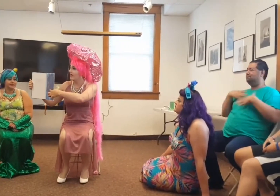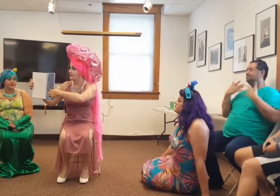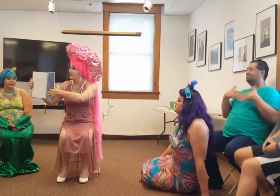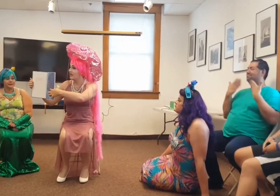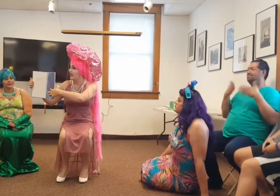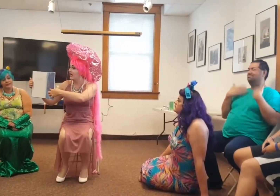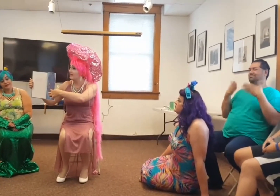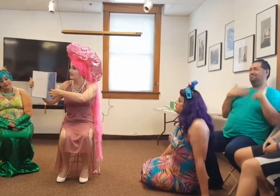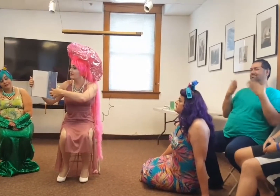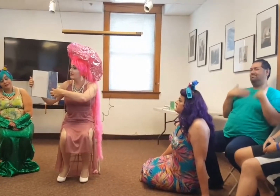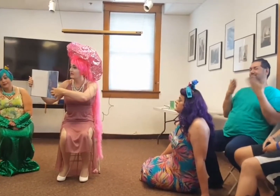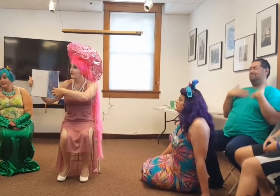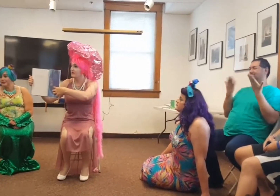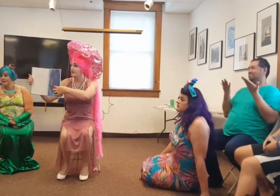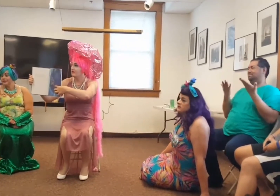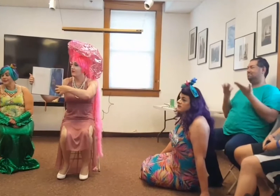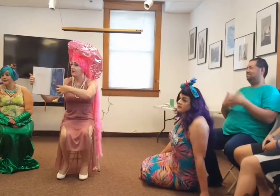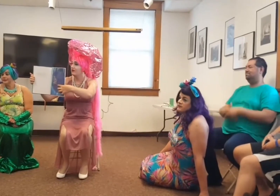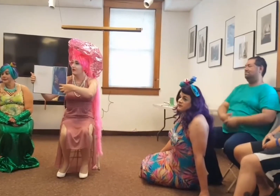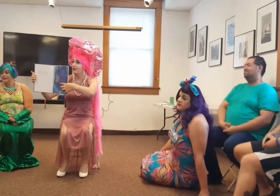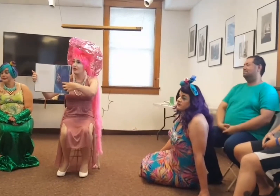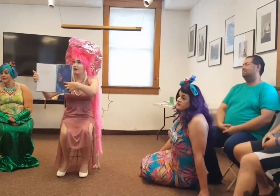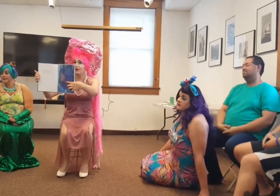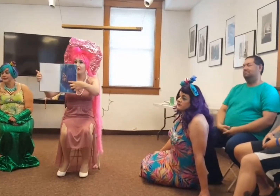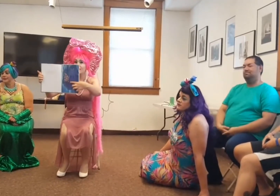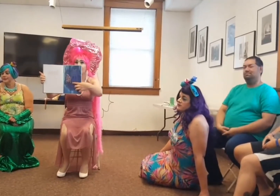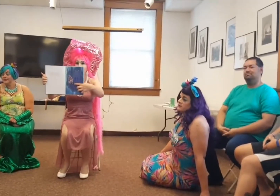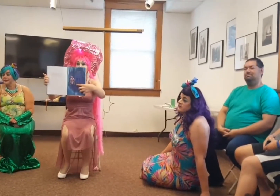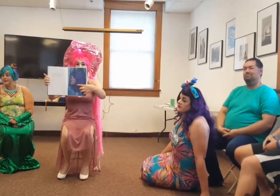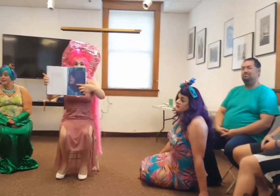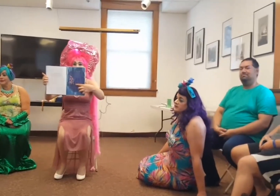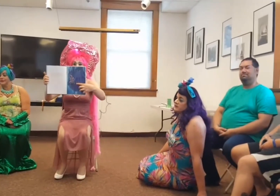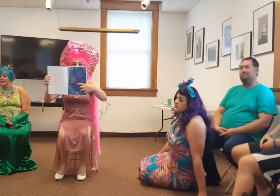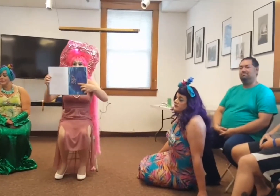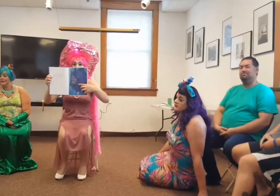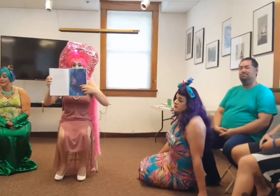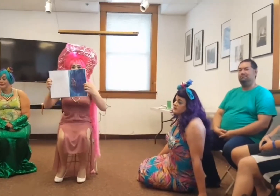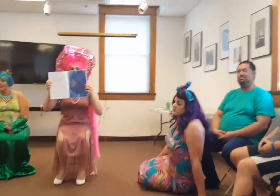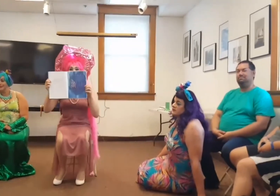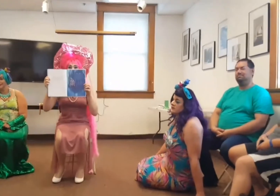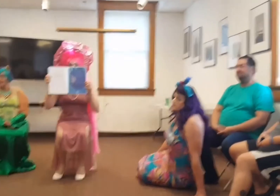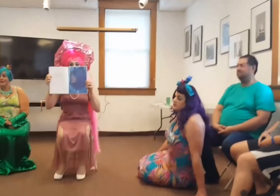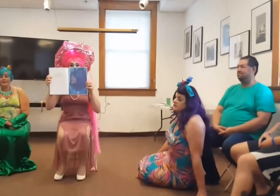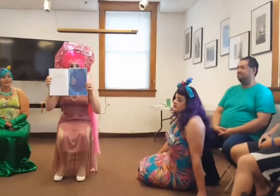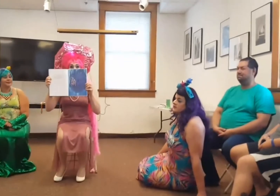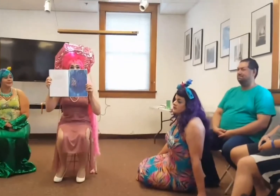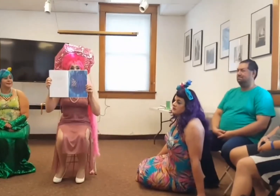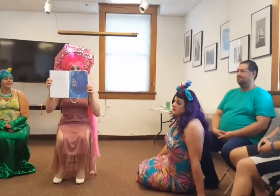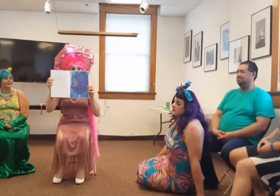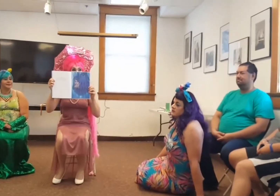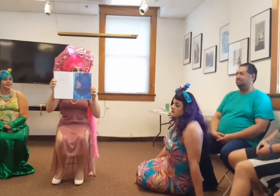Yeah, you see the eyes? Yeah, I see the whole body. CALI: Yeah, you see the whole body? There's the whole octopus there.